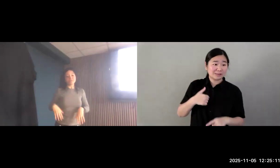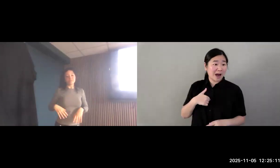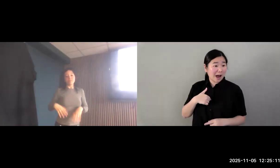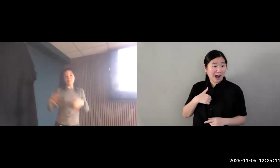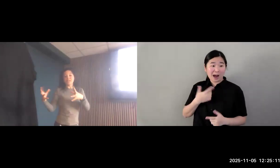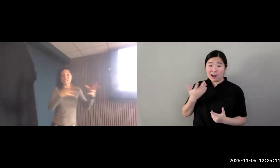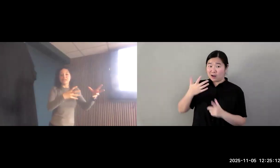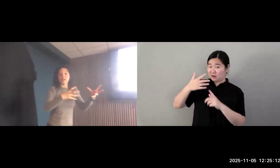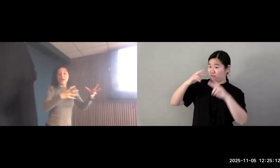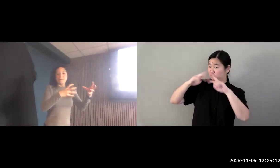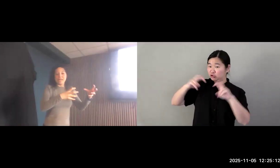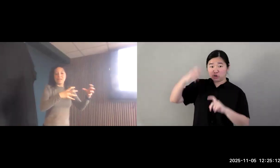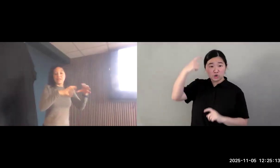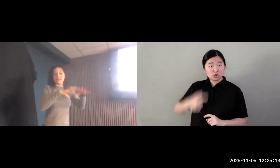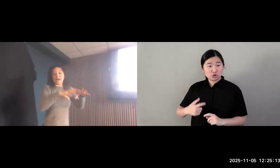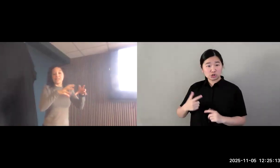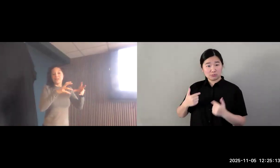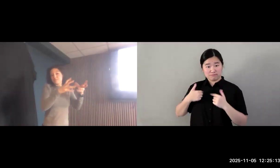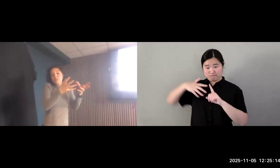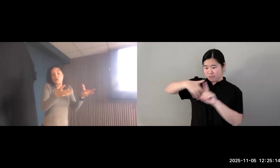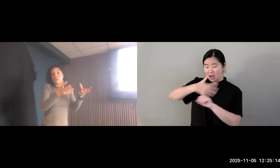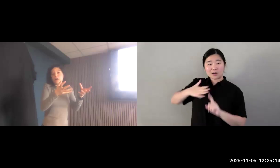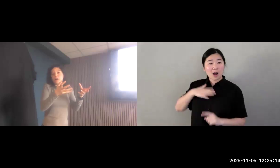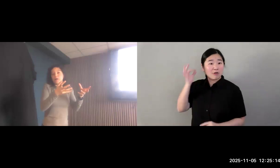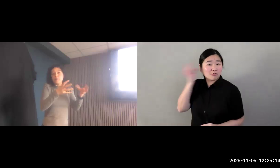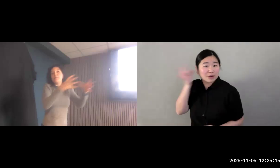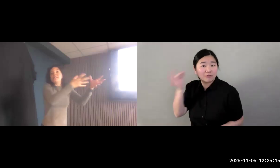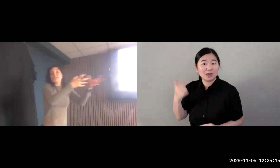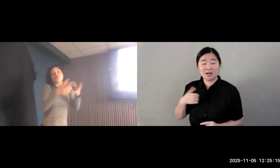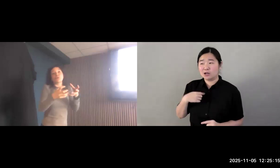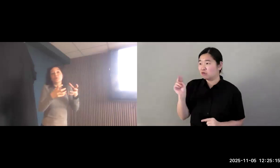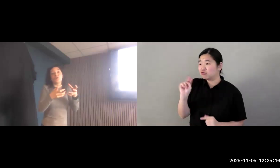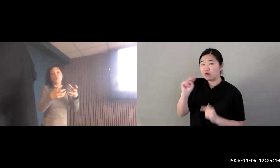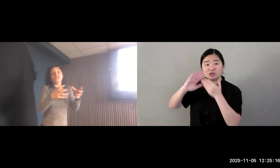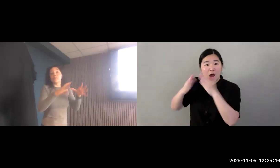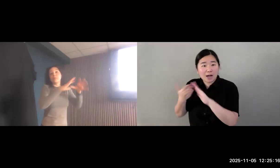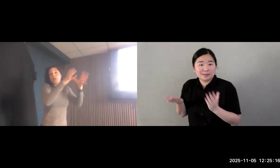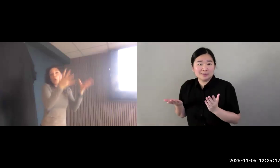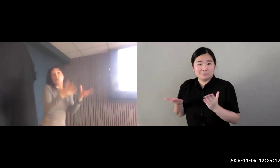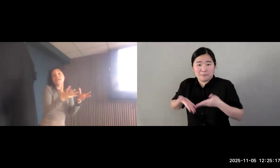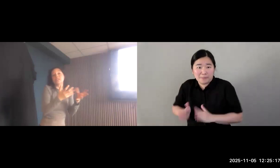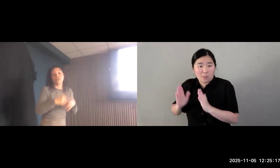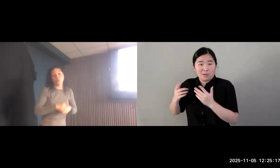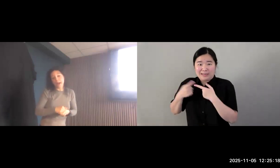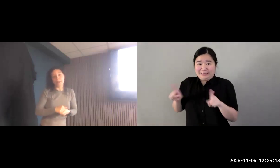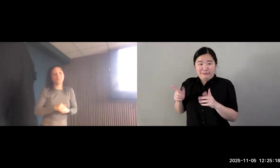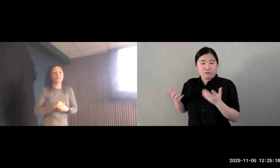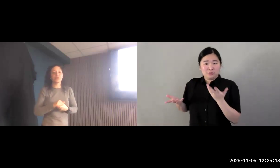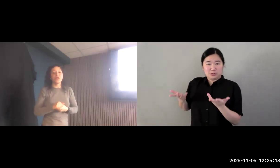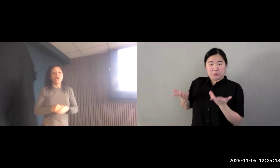But it doesn't mean that, you know maybe someone from Kufur Qassem might code it in a different way.